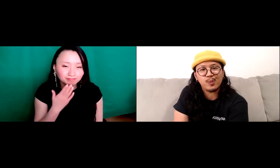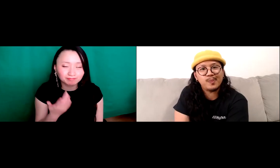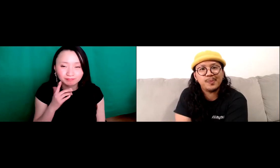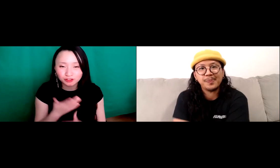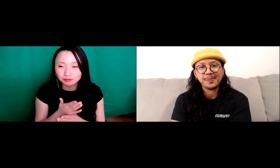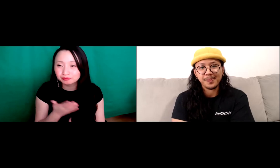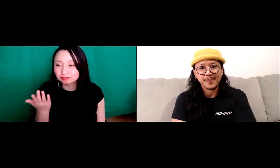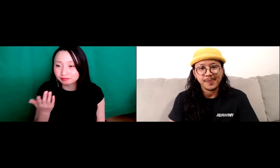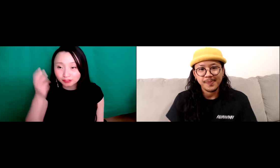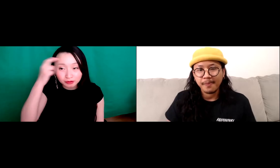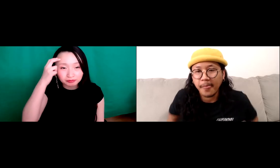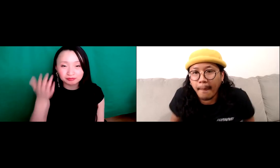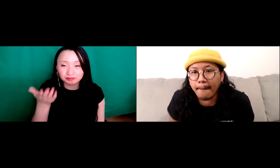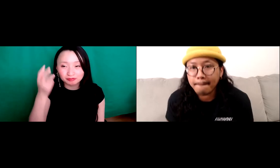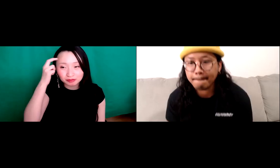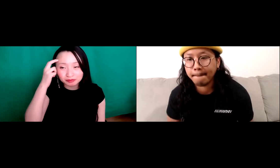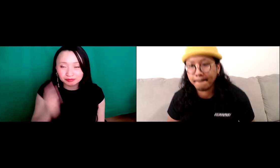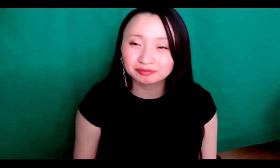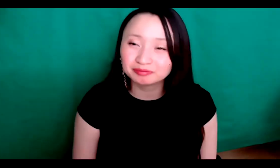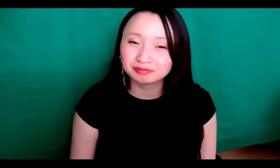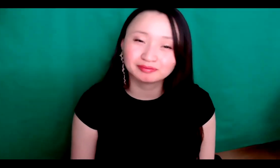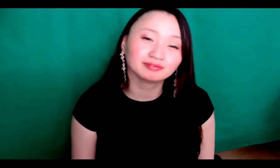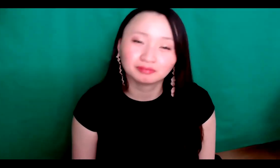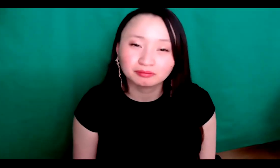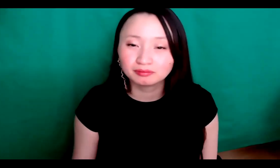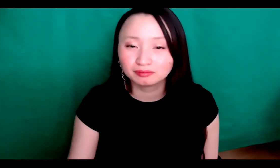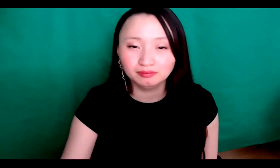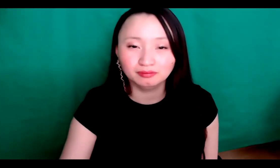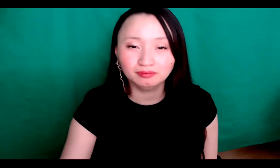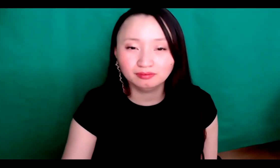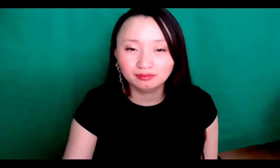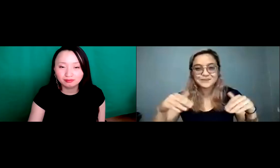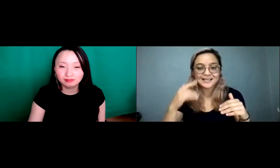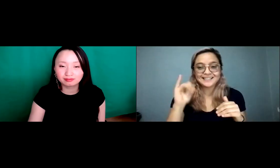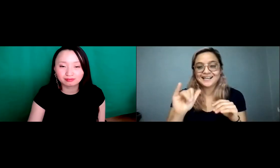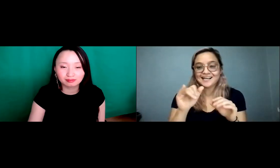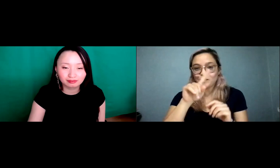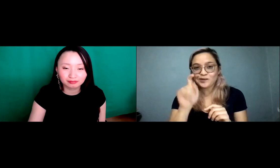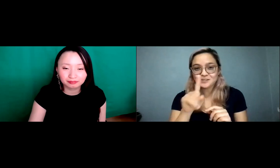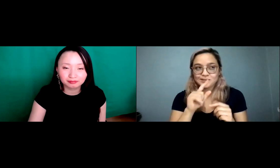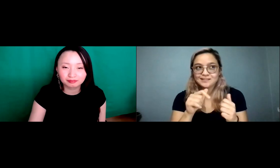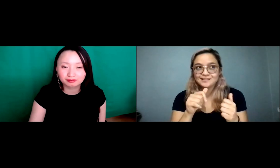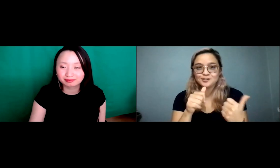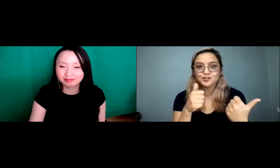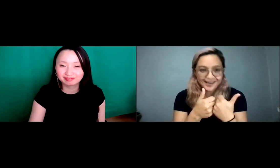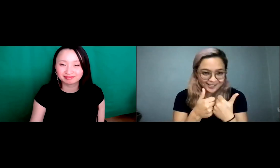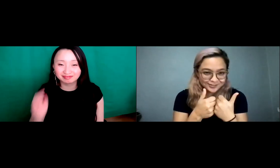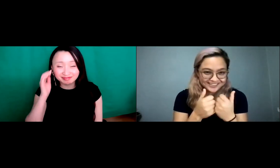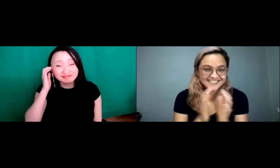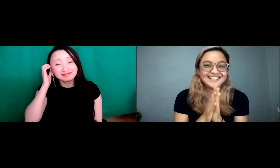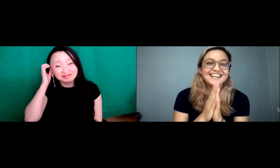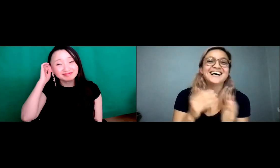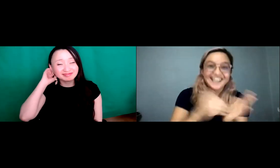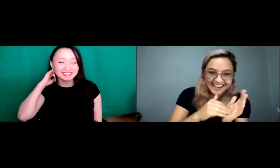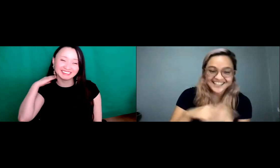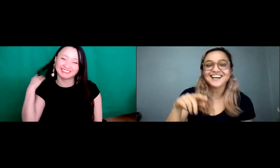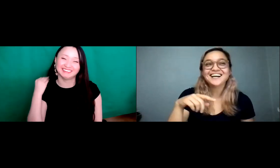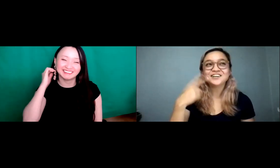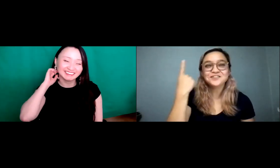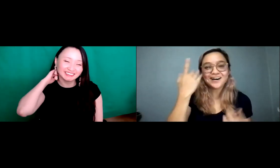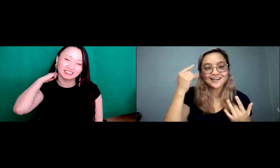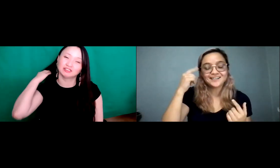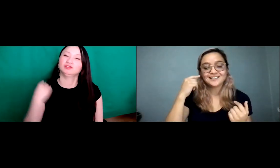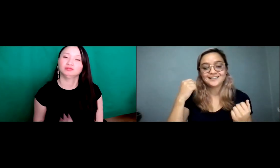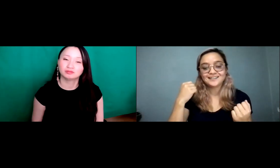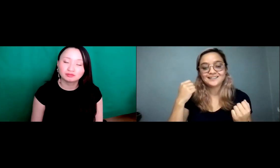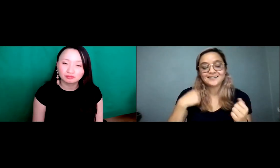differences go and languages, Such ago. And so I'm thinking of that question and I